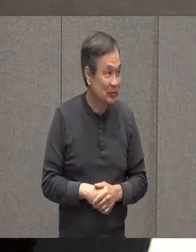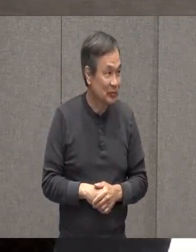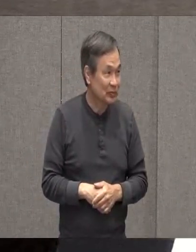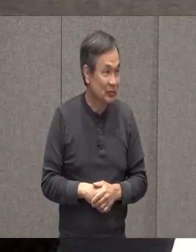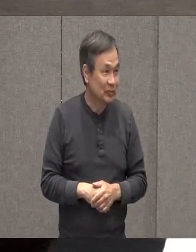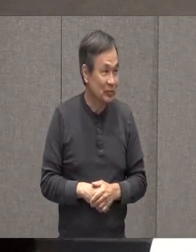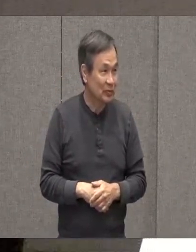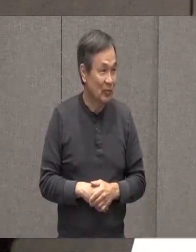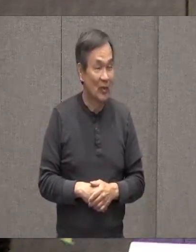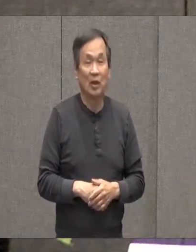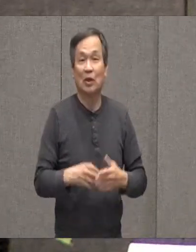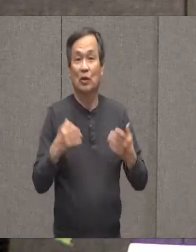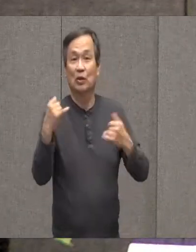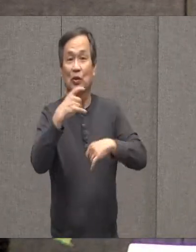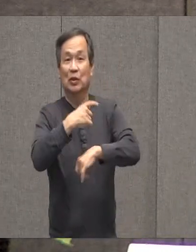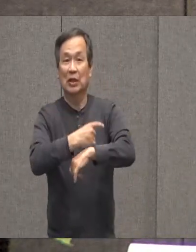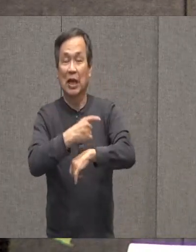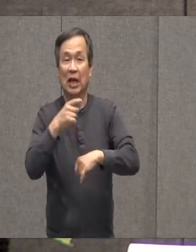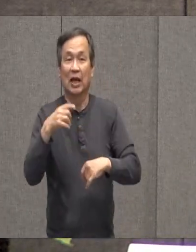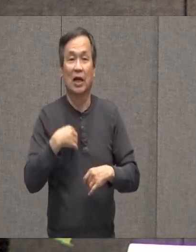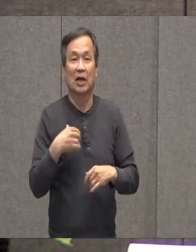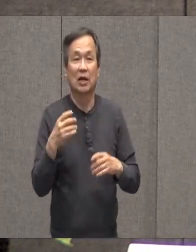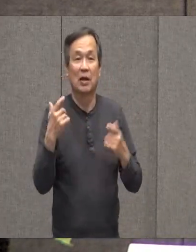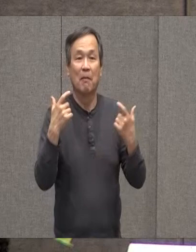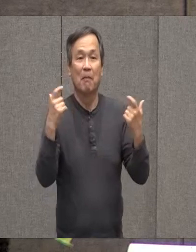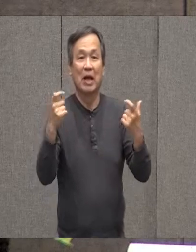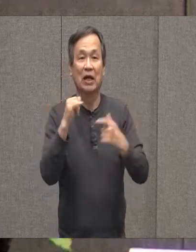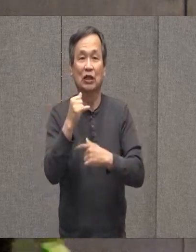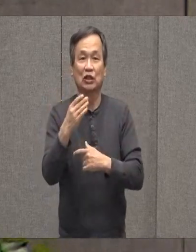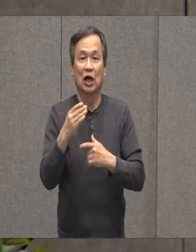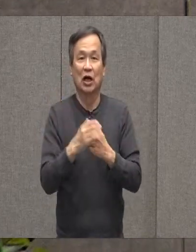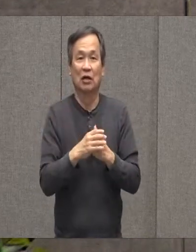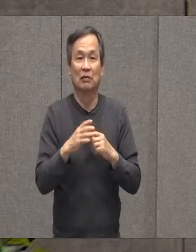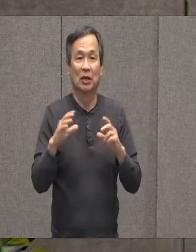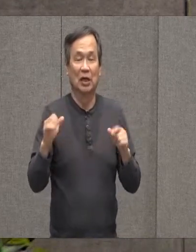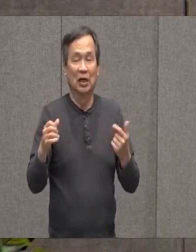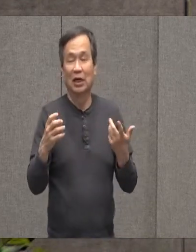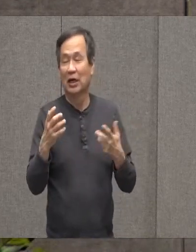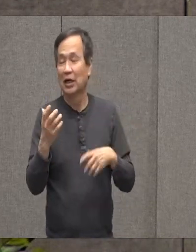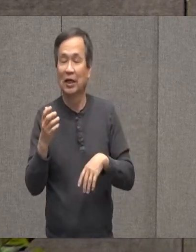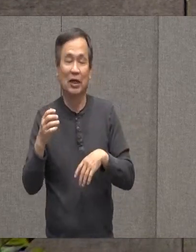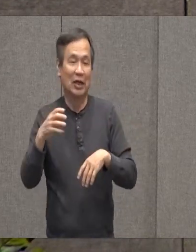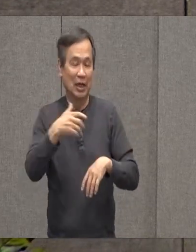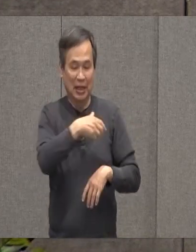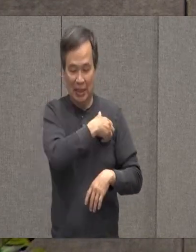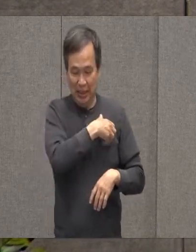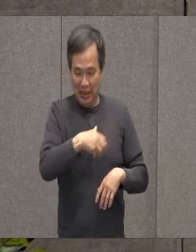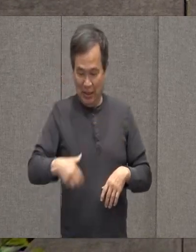that we have offered to us, is to mow the mare's meadow. That's a big job right.